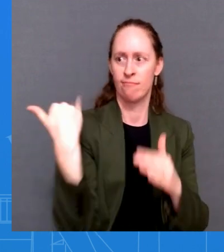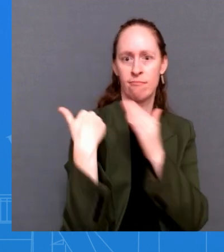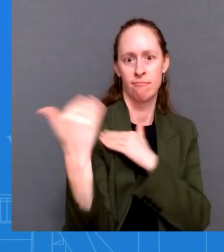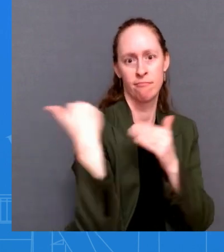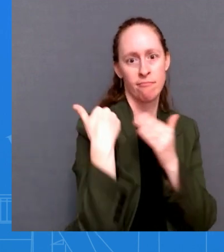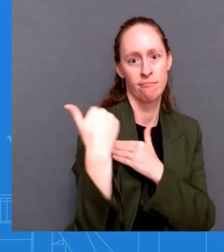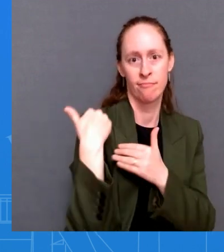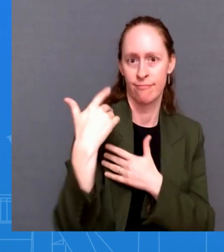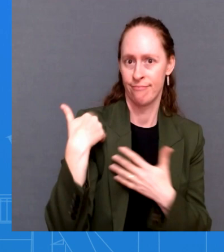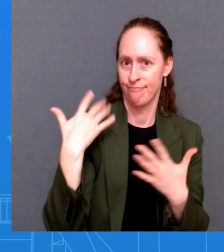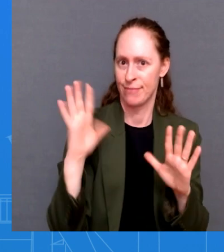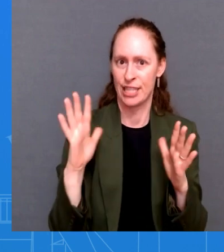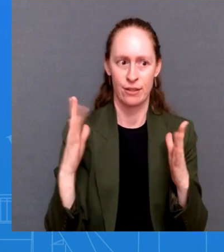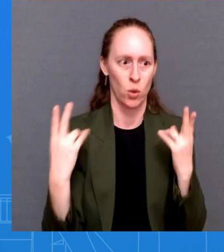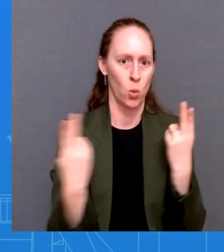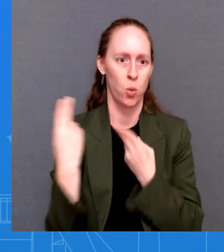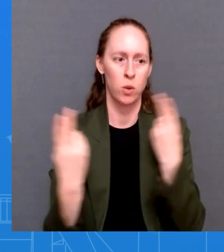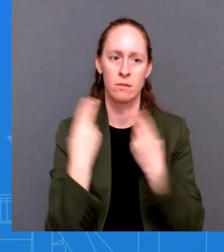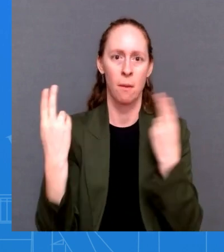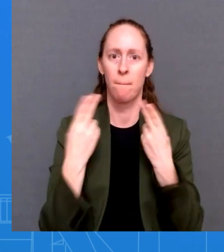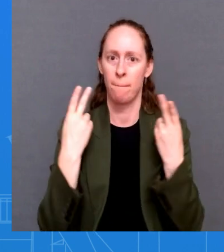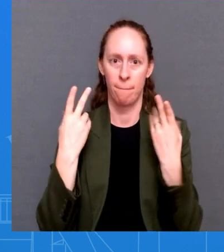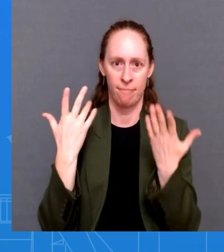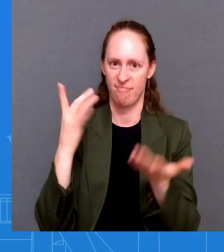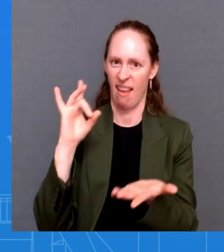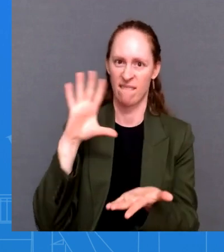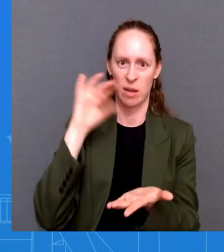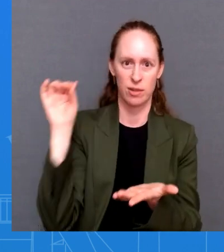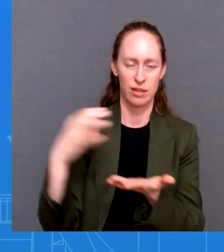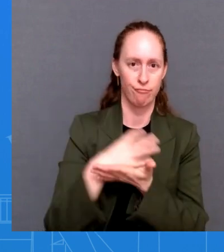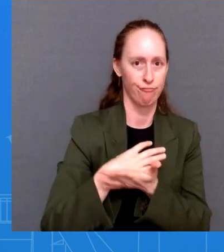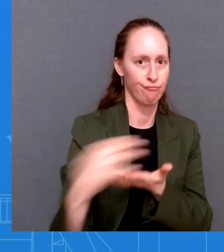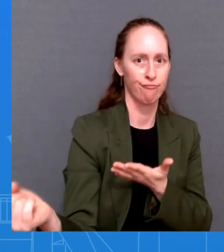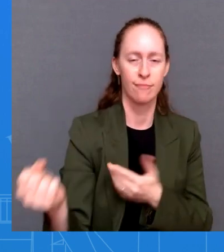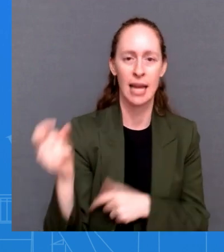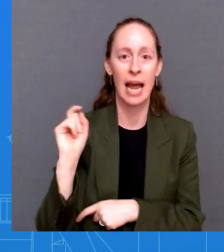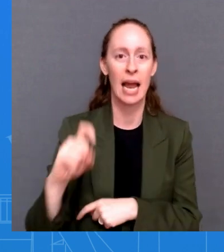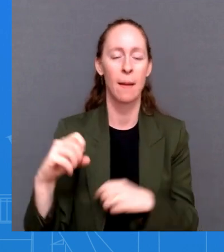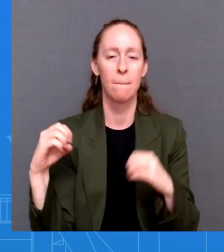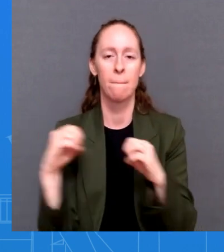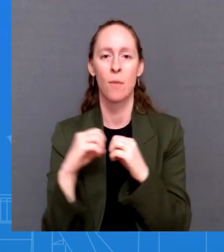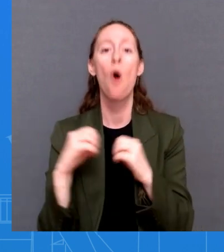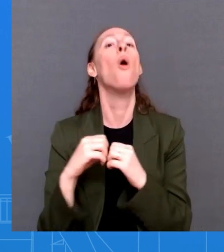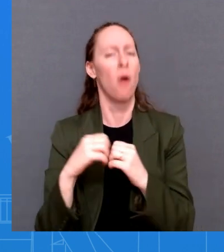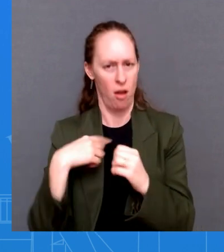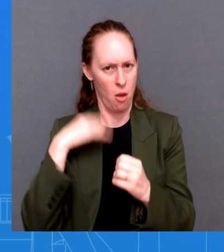those orders and ships them out of the jurisdictions that have attested to this 85 percent utilization.